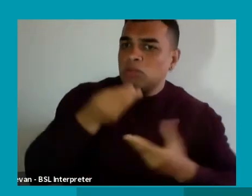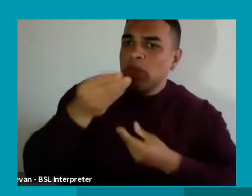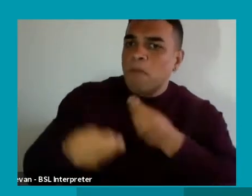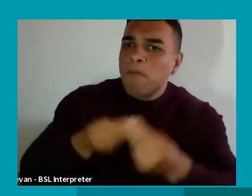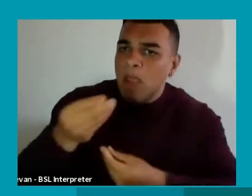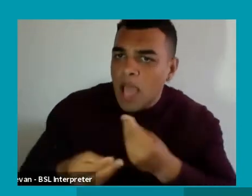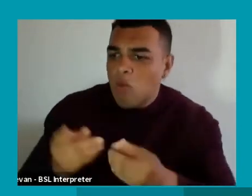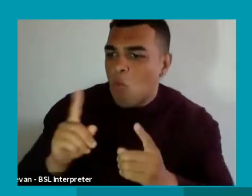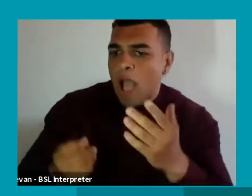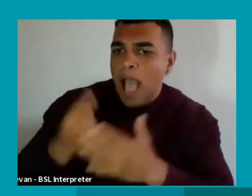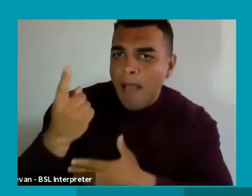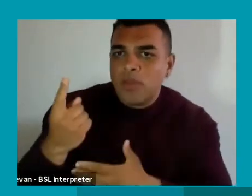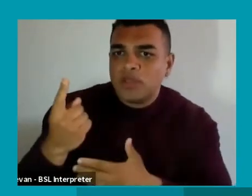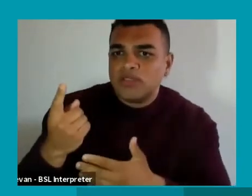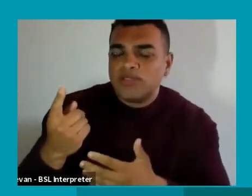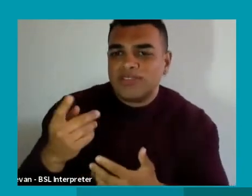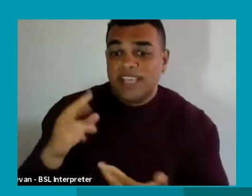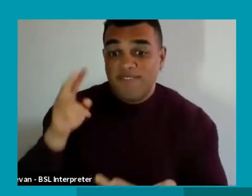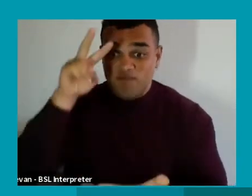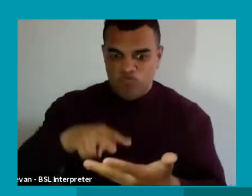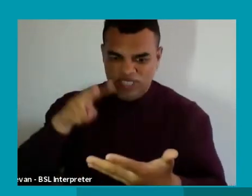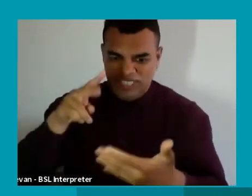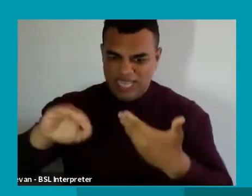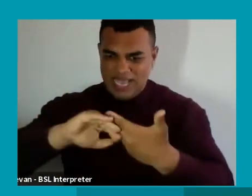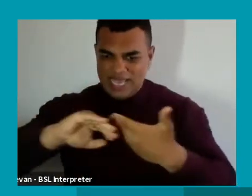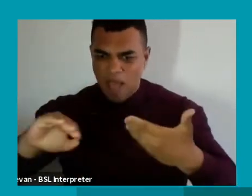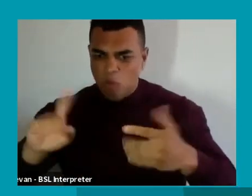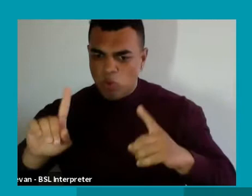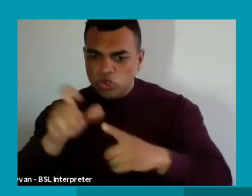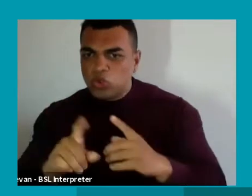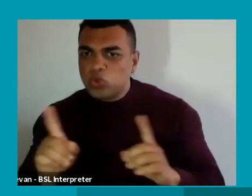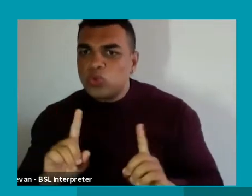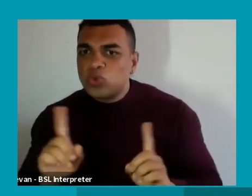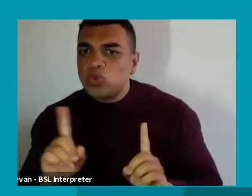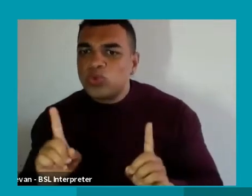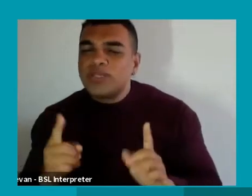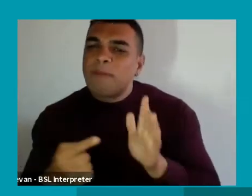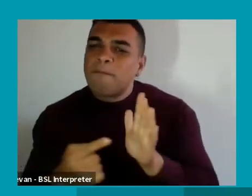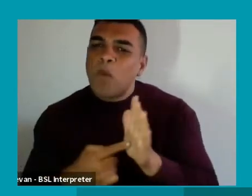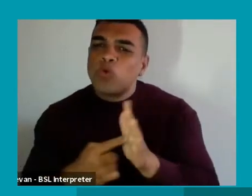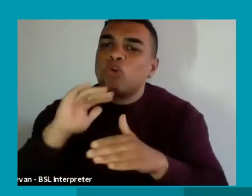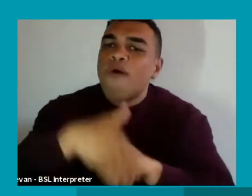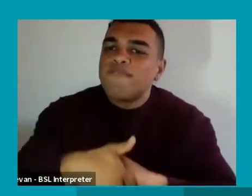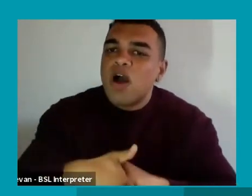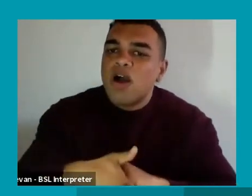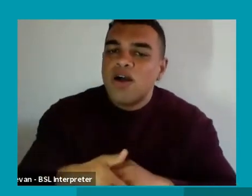so having a gap is not the end of the world, but that was quite a difficult one for me to overcome. Yeah, OK?